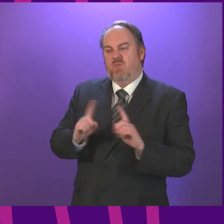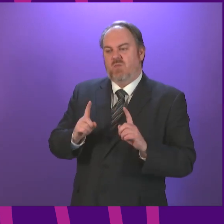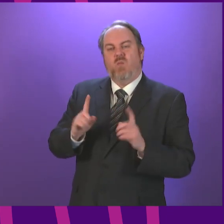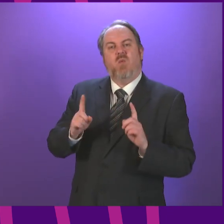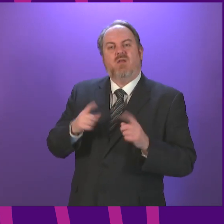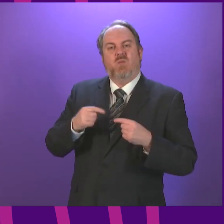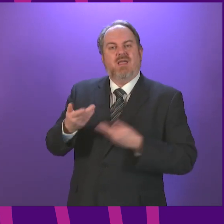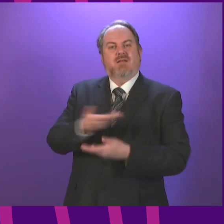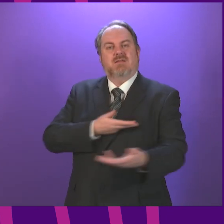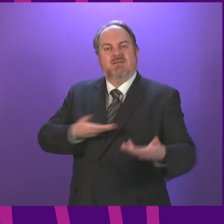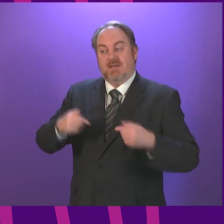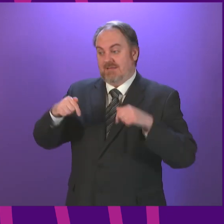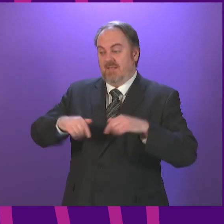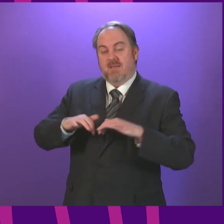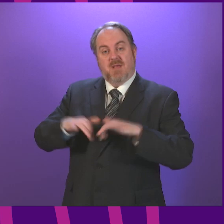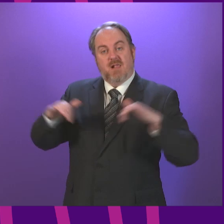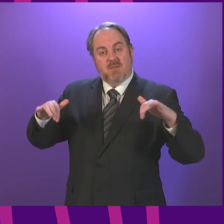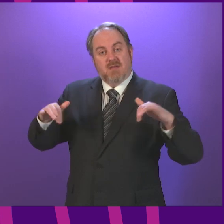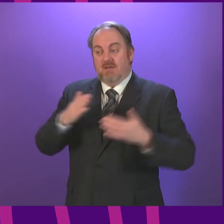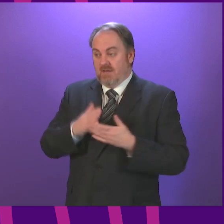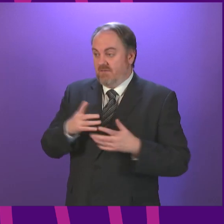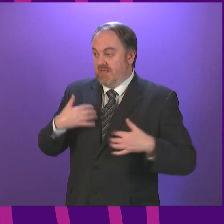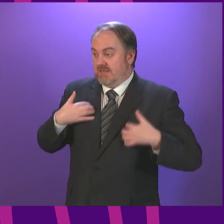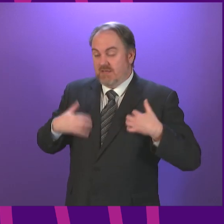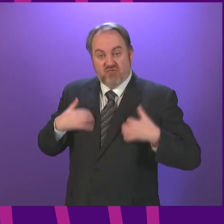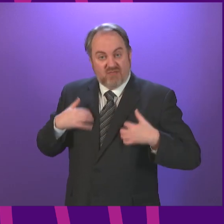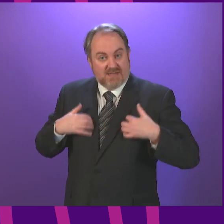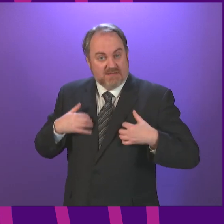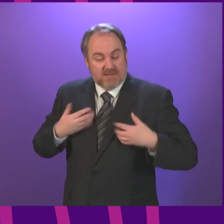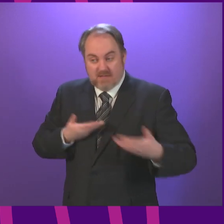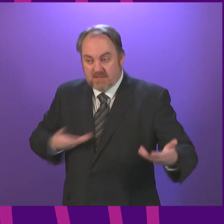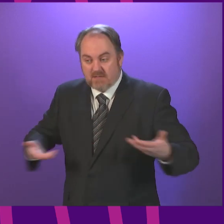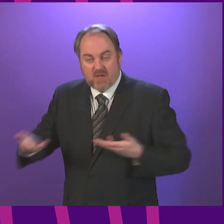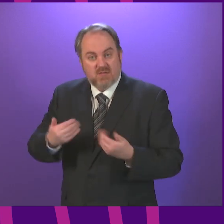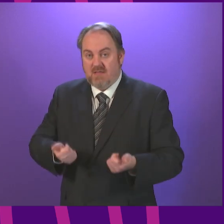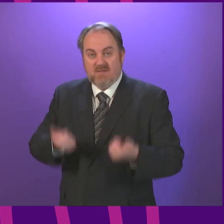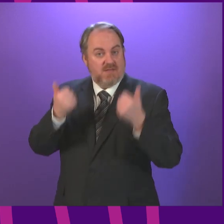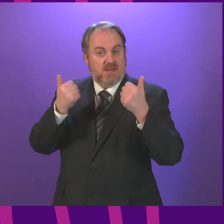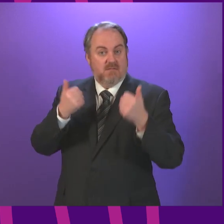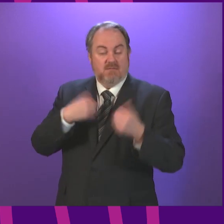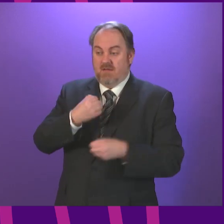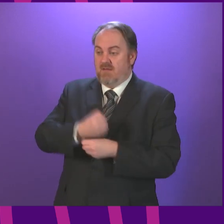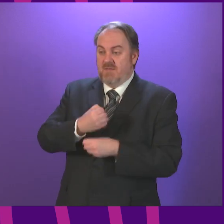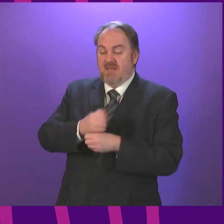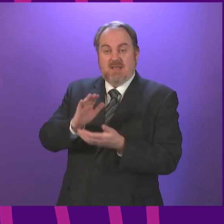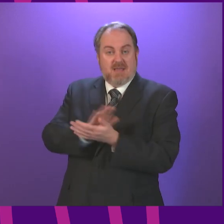openly that if there is a desire for that in the Parliament, then of course the Government will provide such a statement.